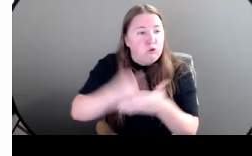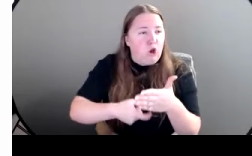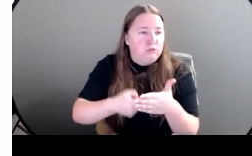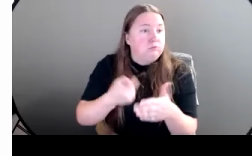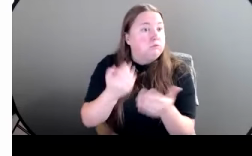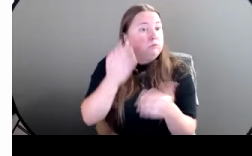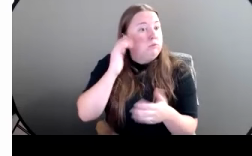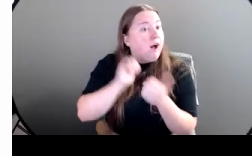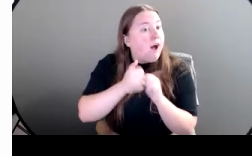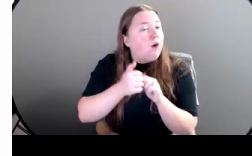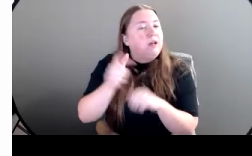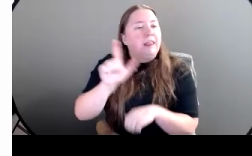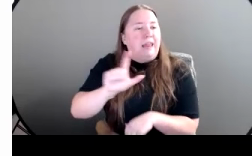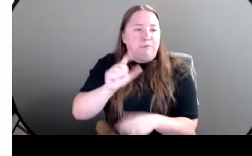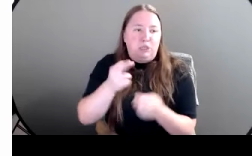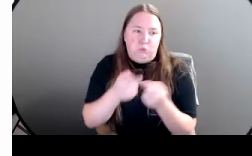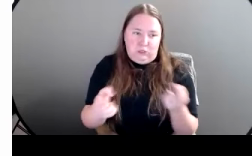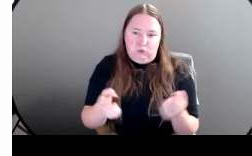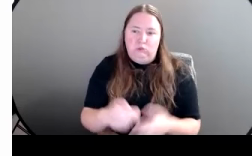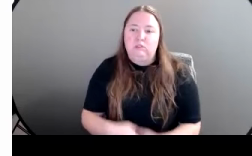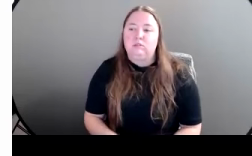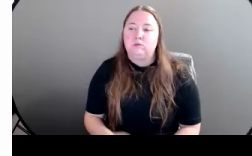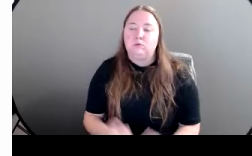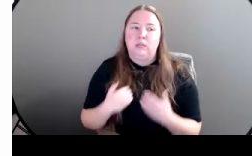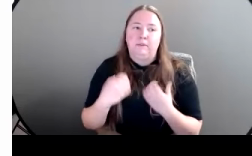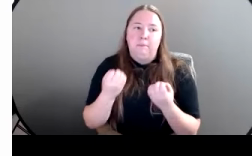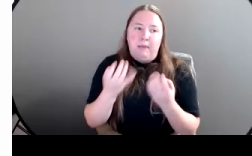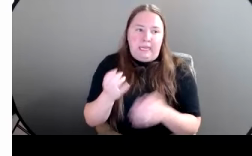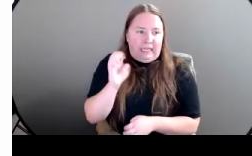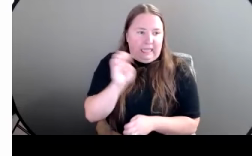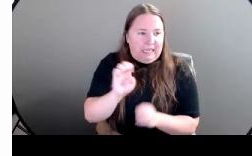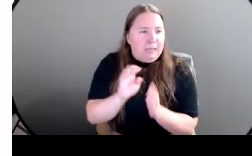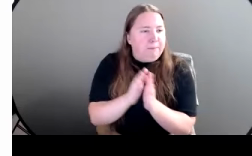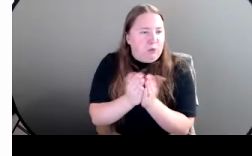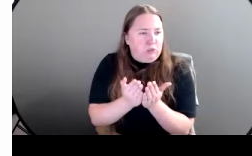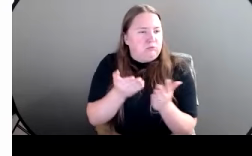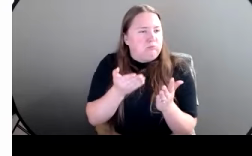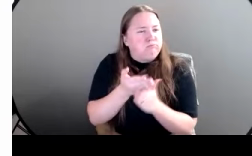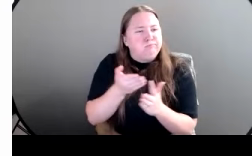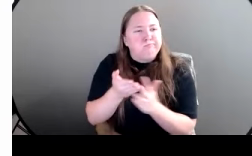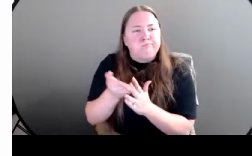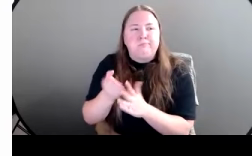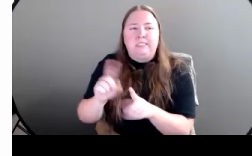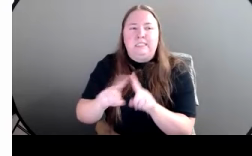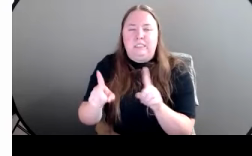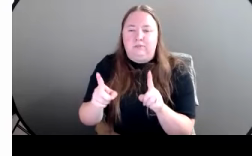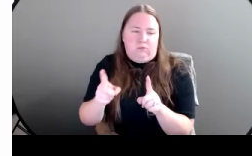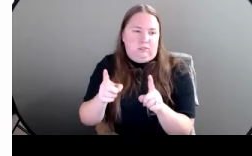So, we have many, many ebooks through different platforms. These are all listed here.